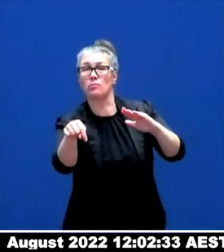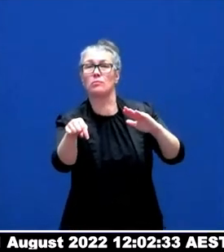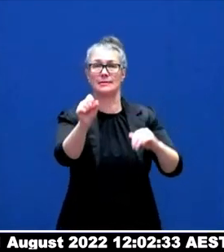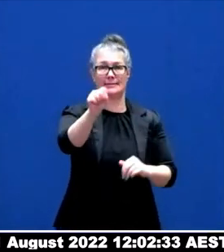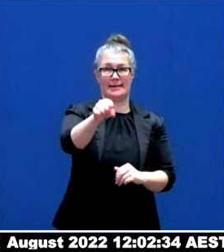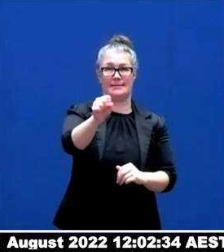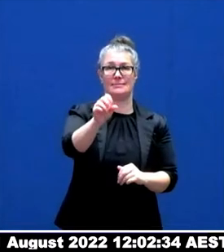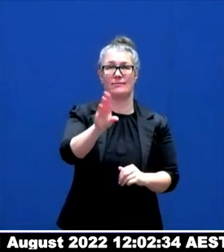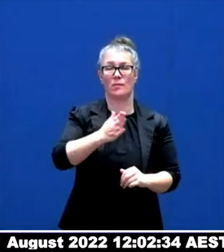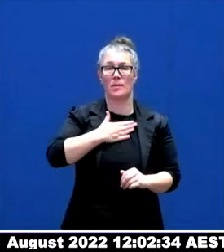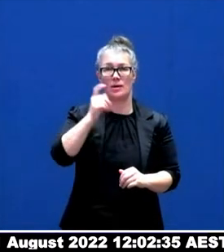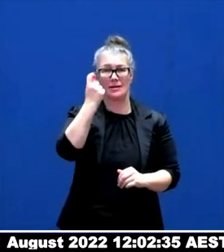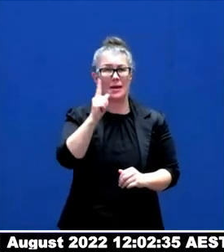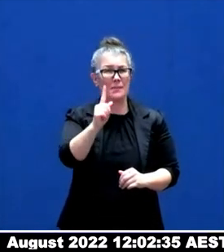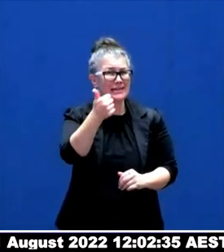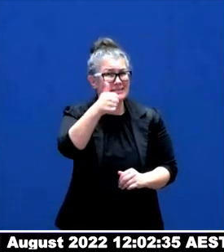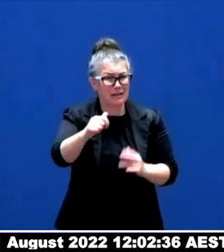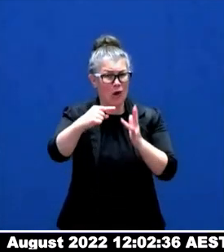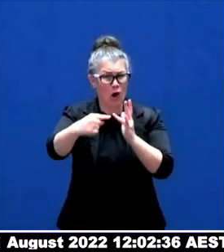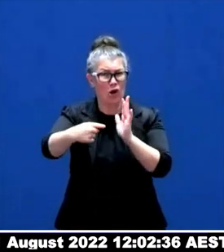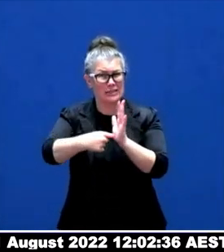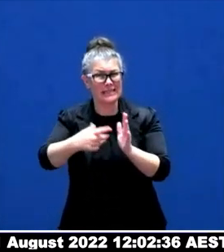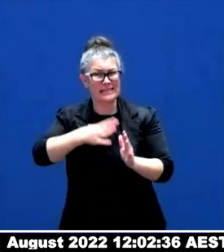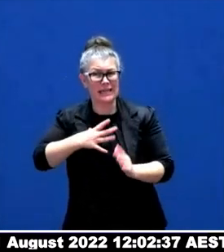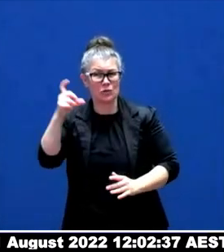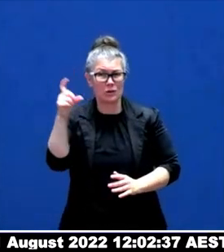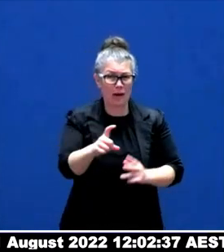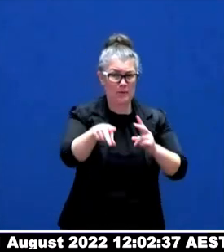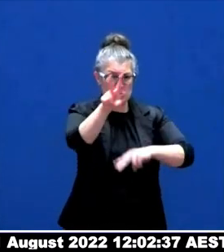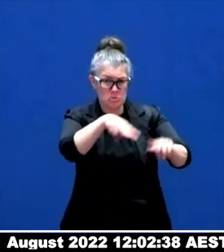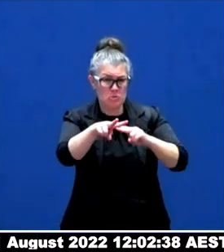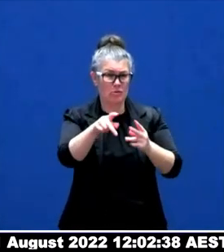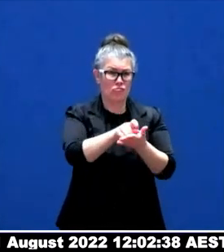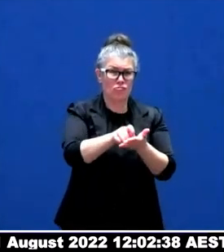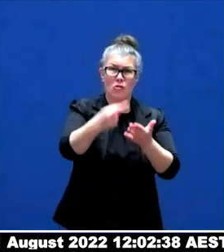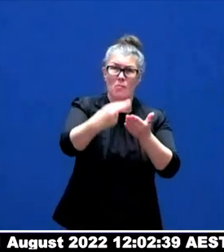Okay. But you've still got to have an OT report to say, "I think I need the